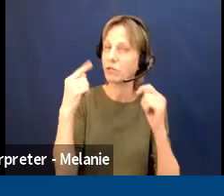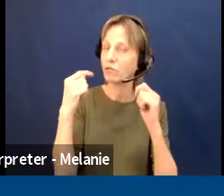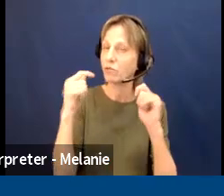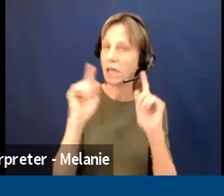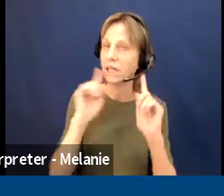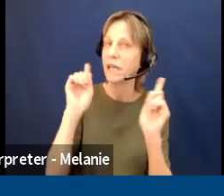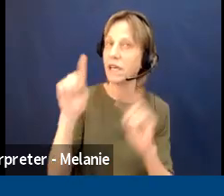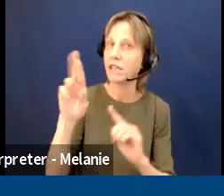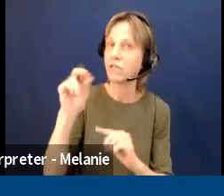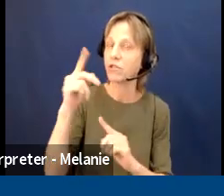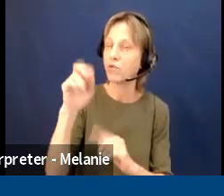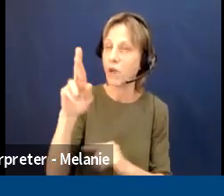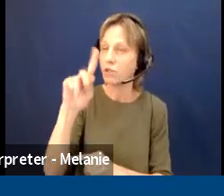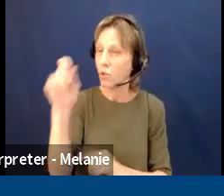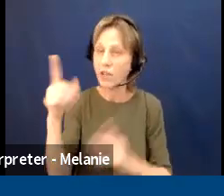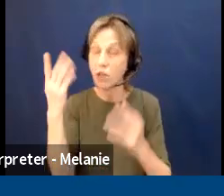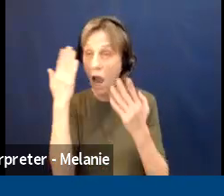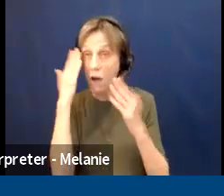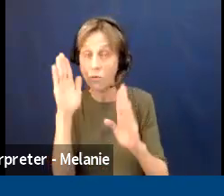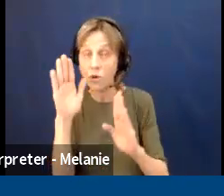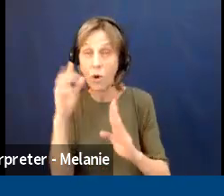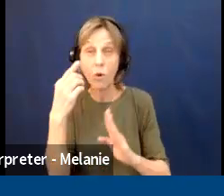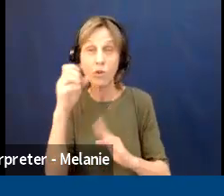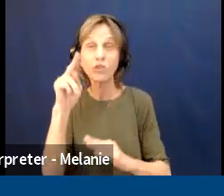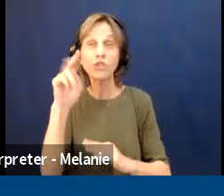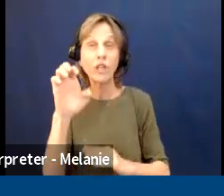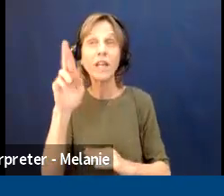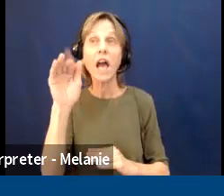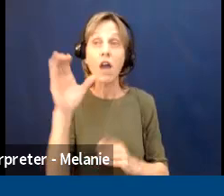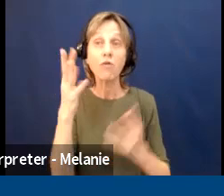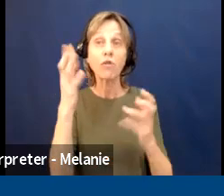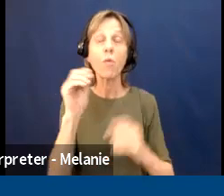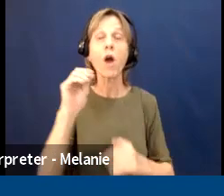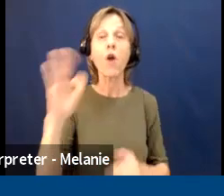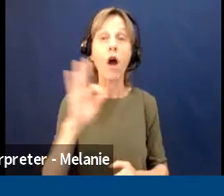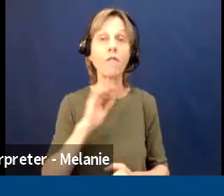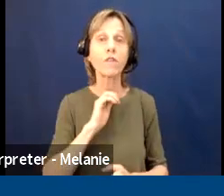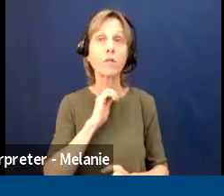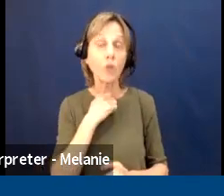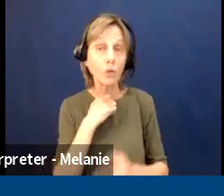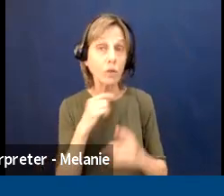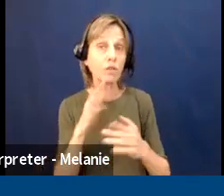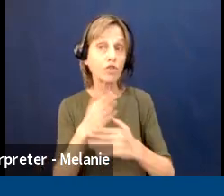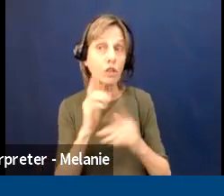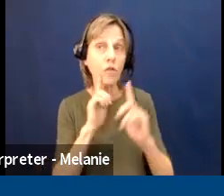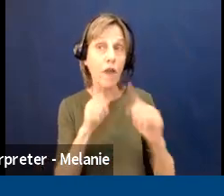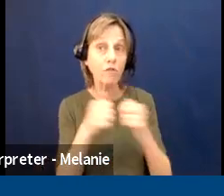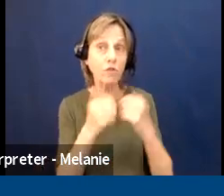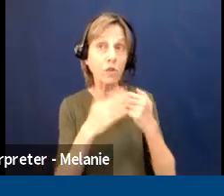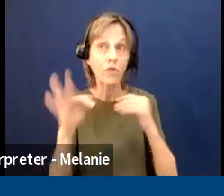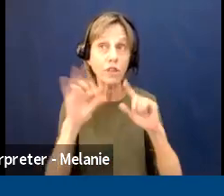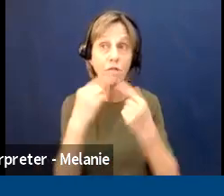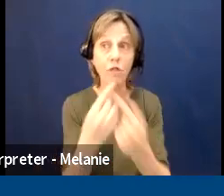Gene or Eric if you guys wanted to come off mute and share the answer with the rest of the group